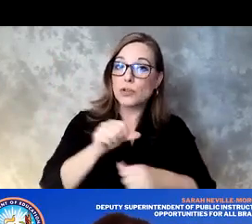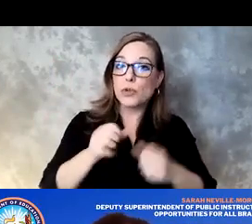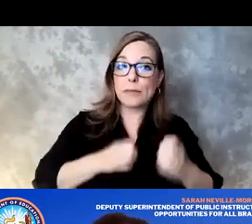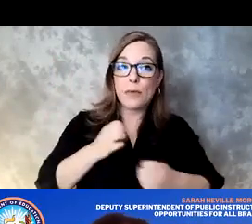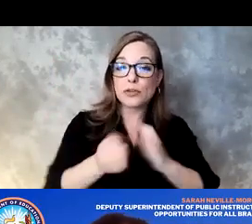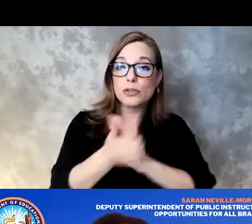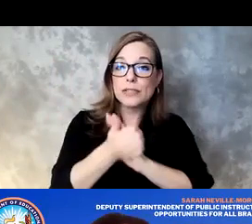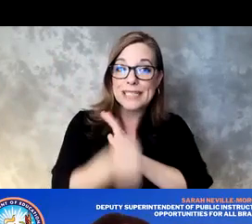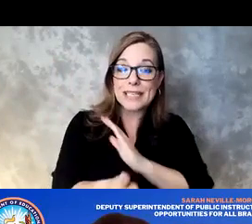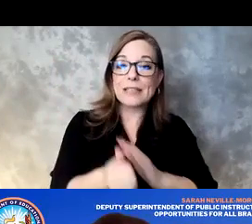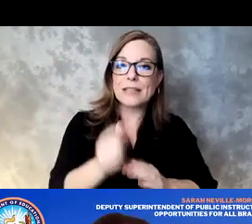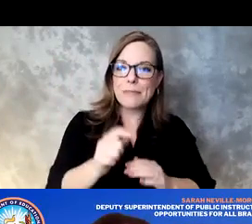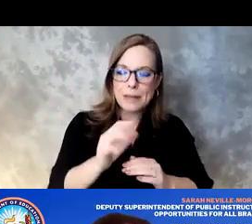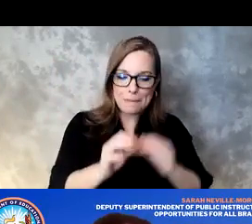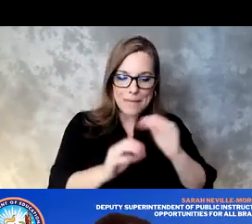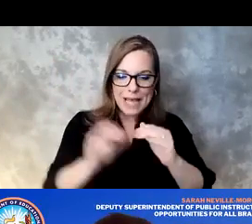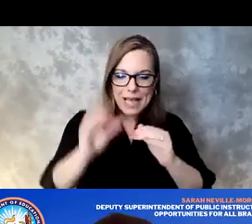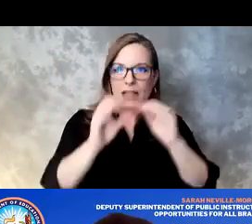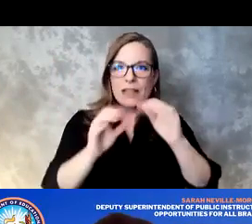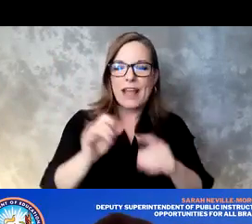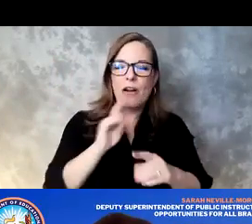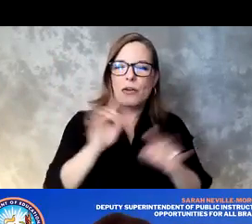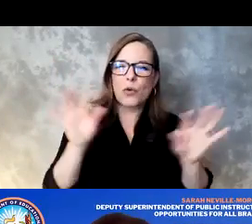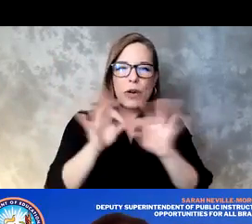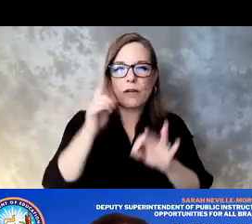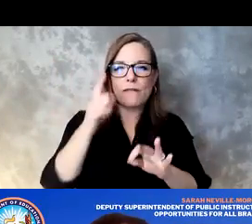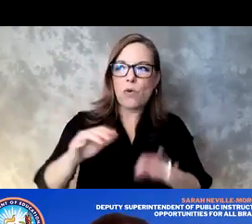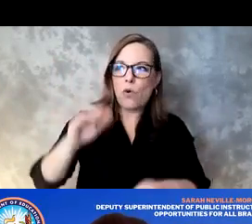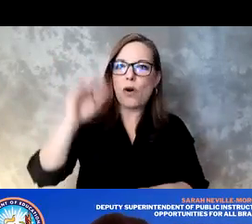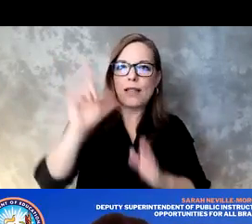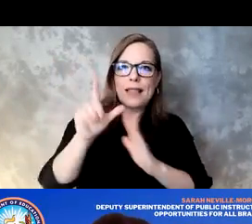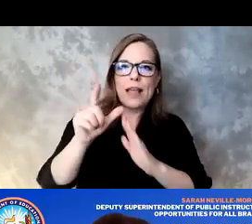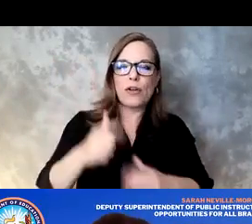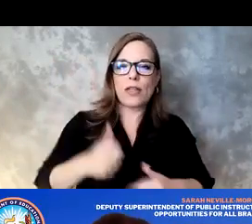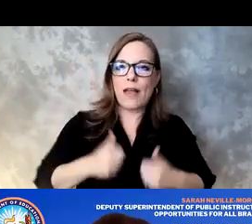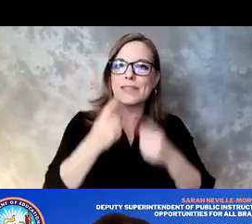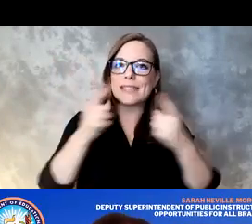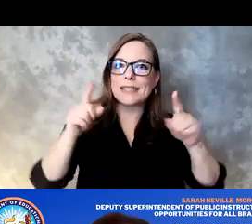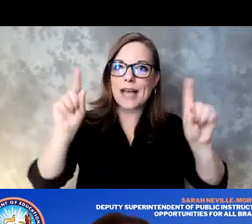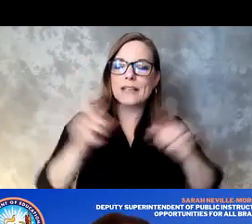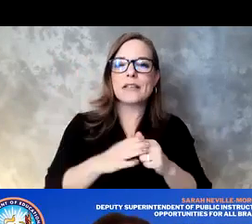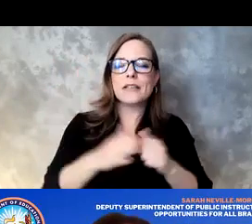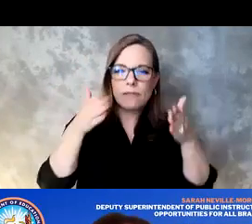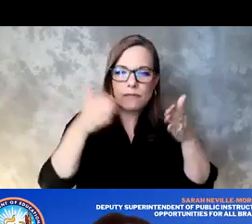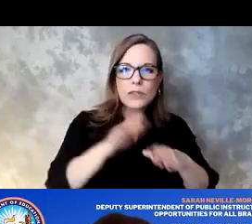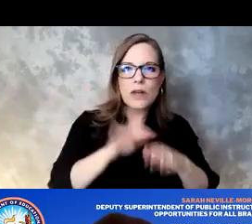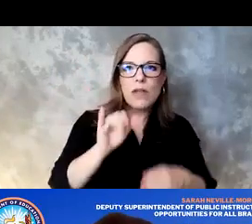success and well-being. By narrowing in on that PreK to Third grade you're not only easing